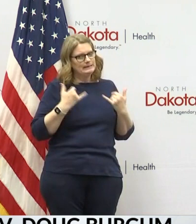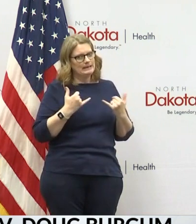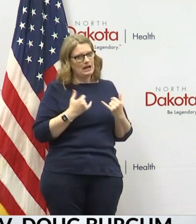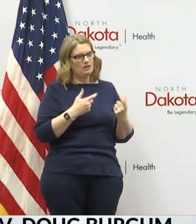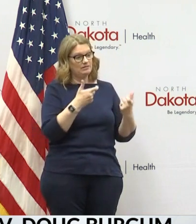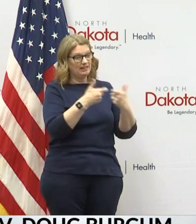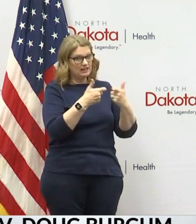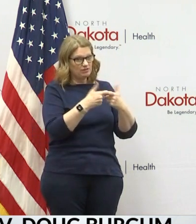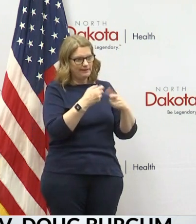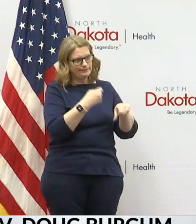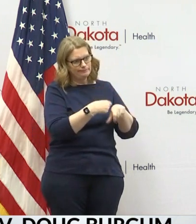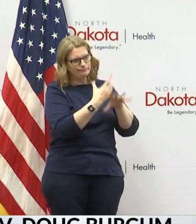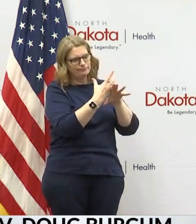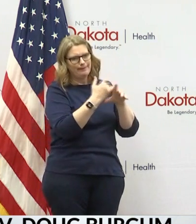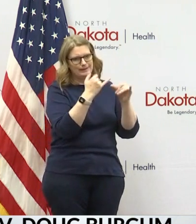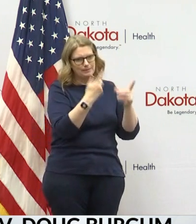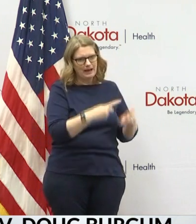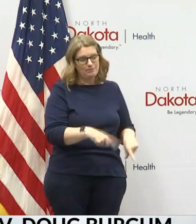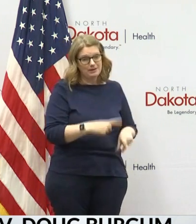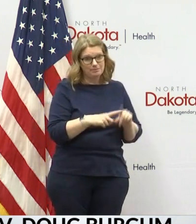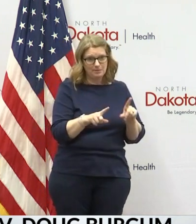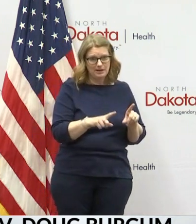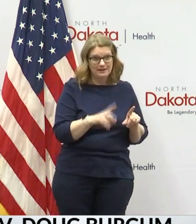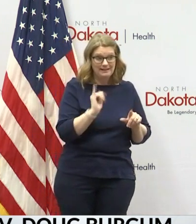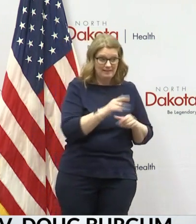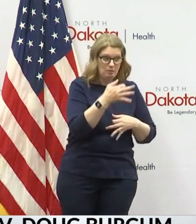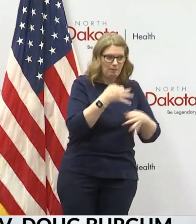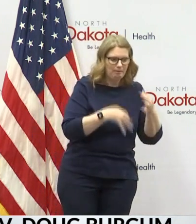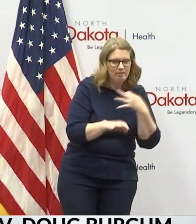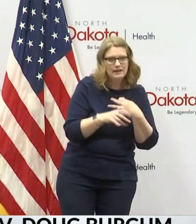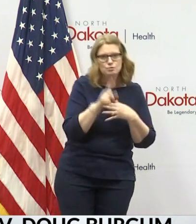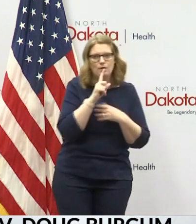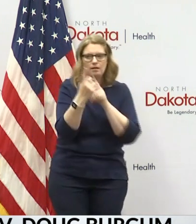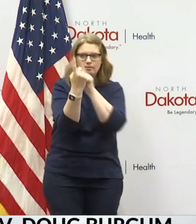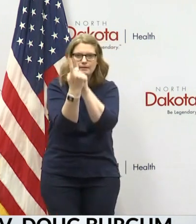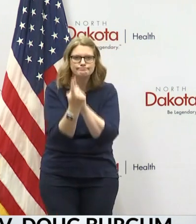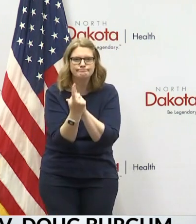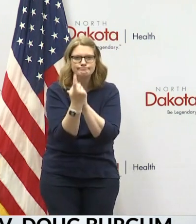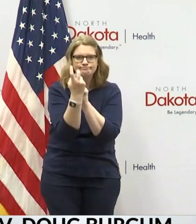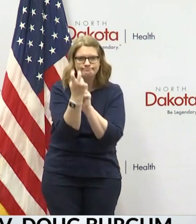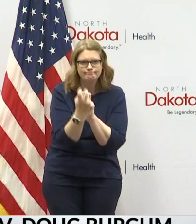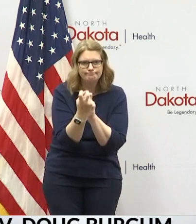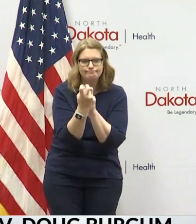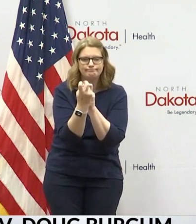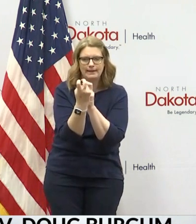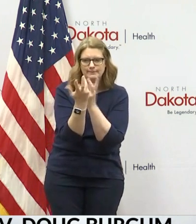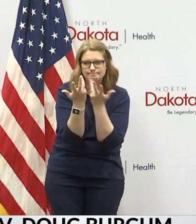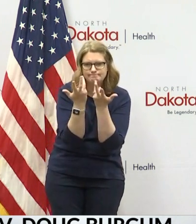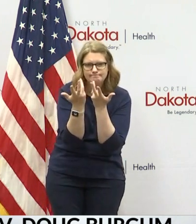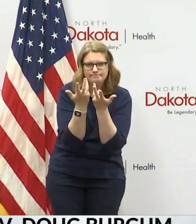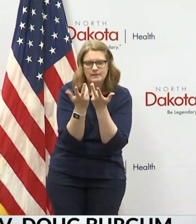ONES AND THAT SUPPORT NETWORK AND PHYSICAL TOUCH, WHILE THERE'S BEEN A LOT OF THAT HAPPENING ELECTRONICALLY,